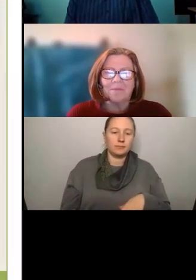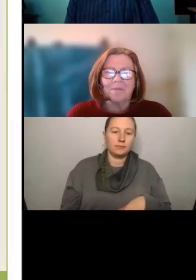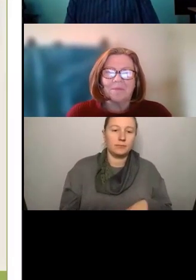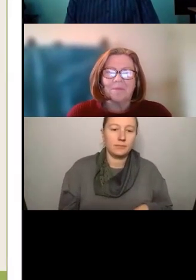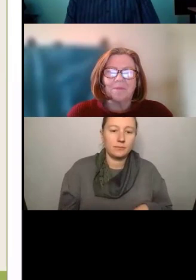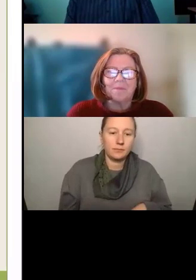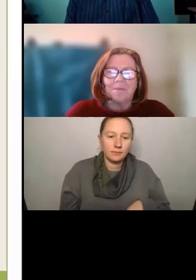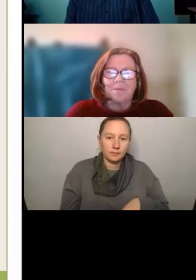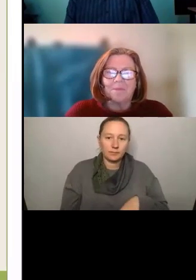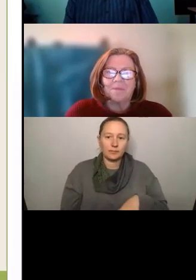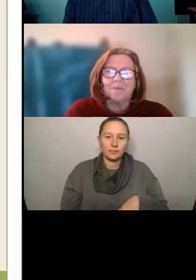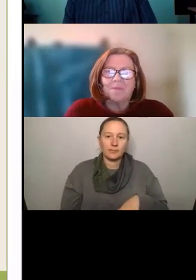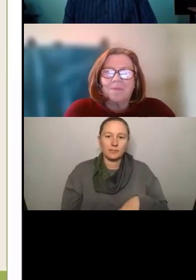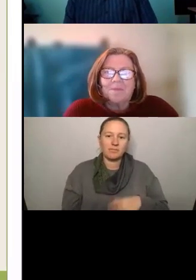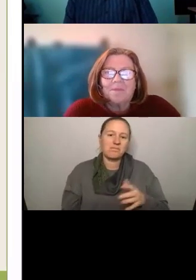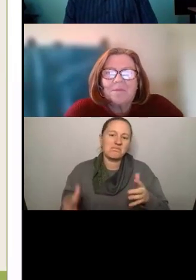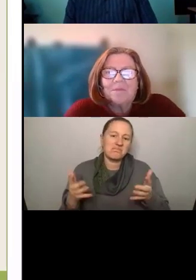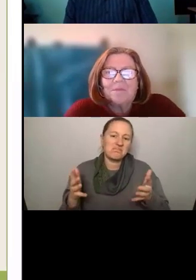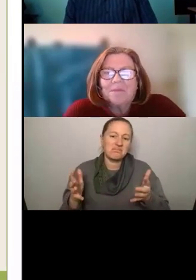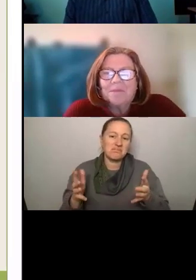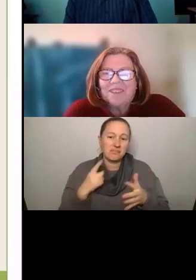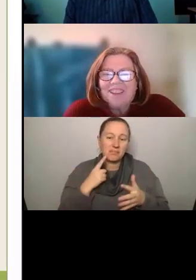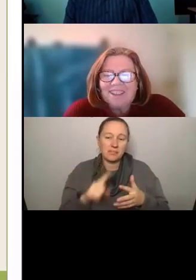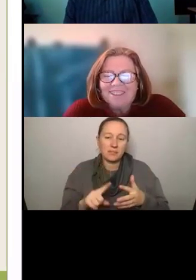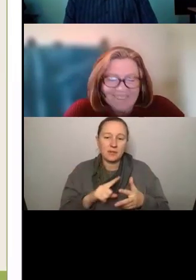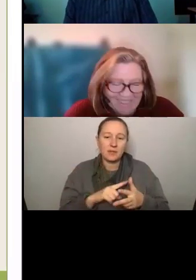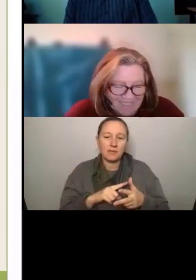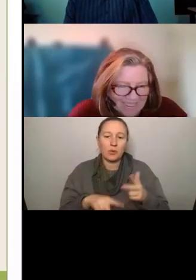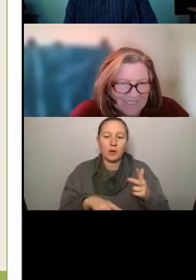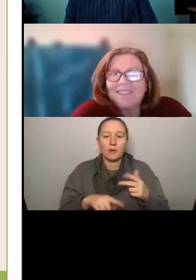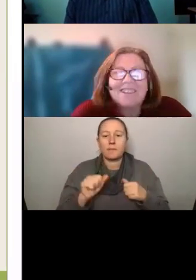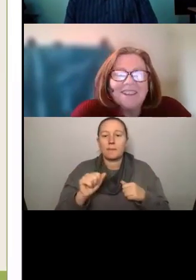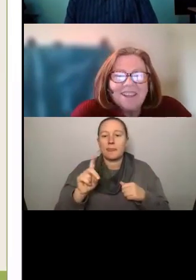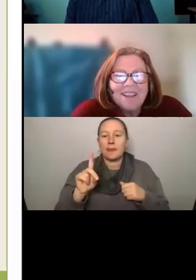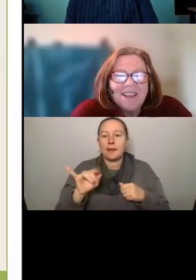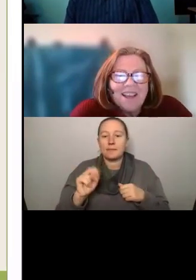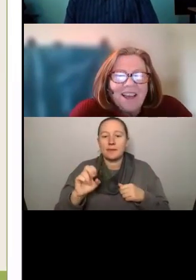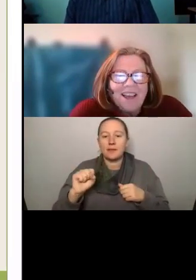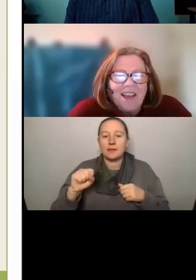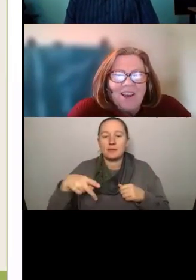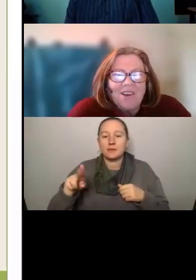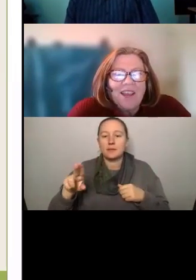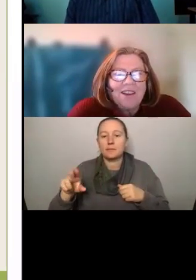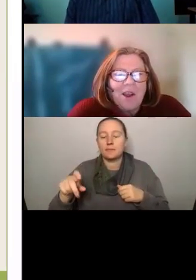That's really about it for admin supps. Back to Scarlett. Scarlett Gibb: Okay.